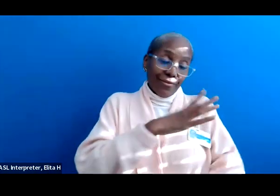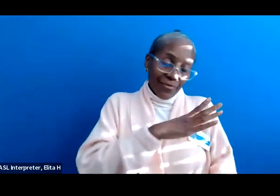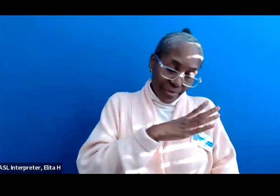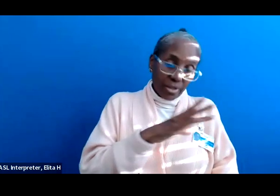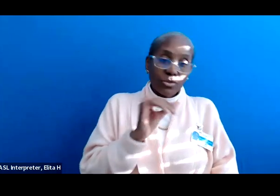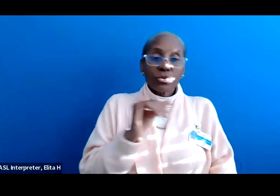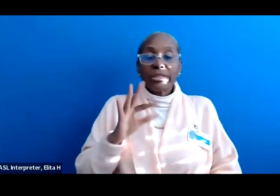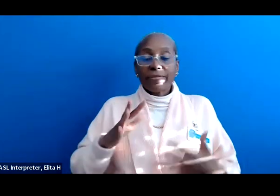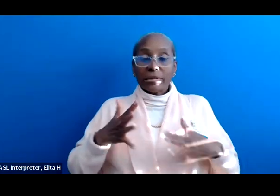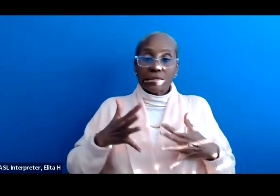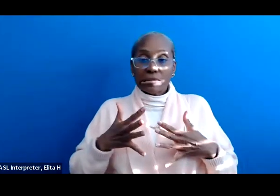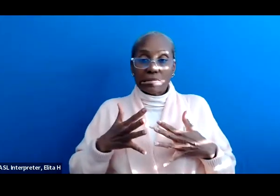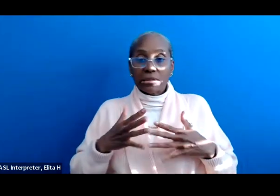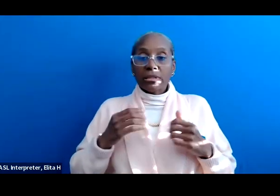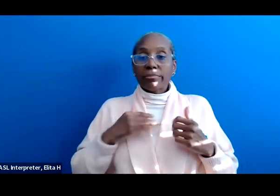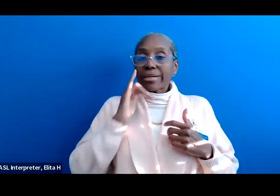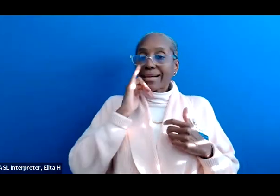If they're nervous about having an accident or something.